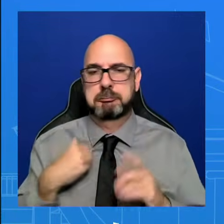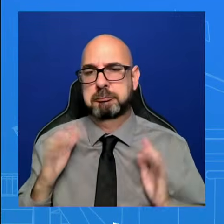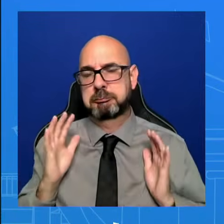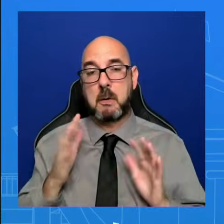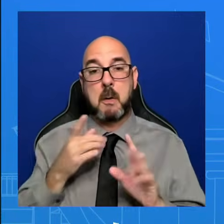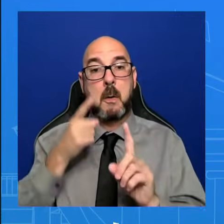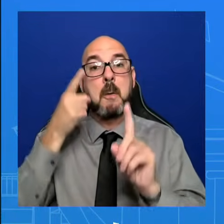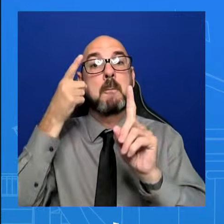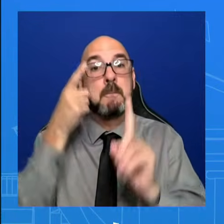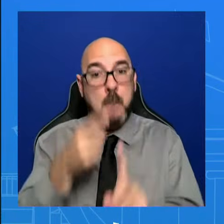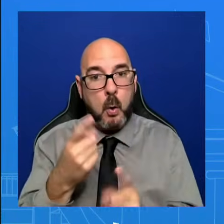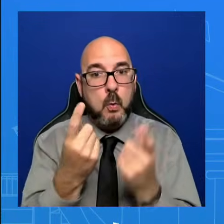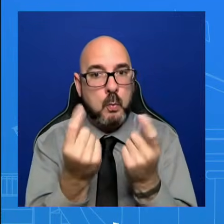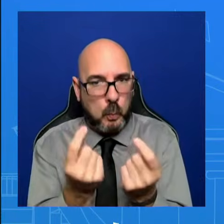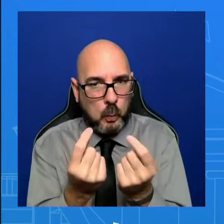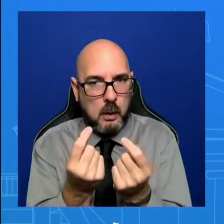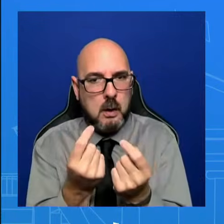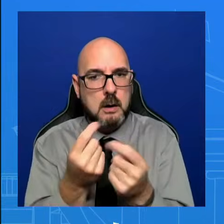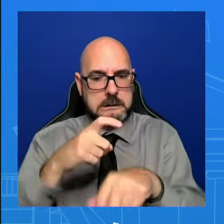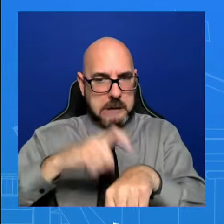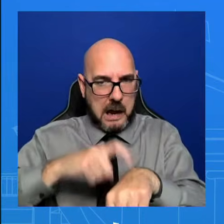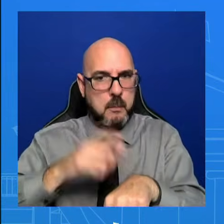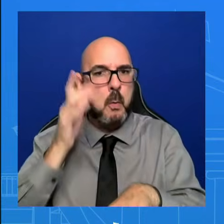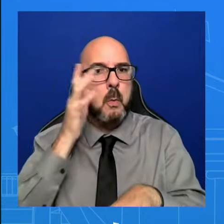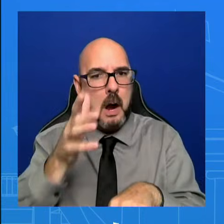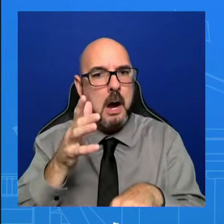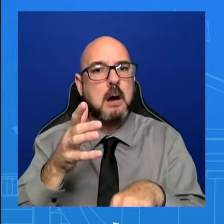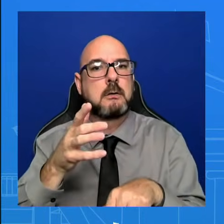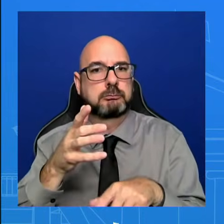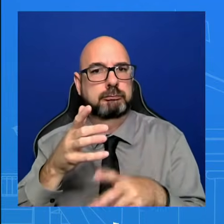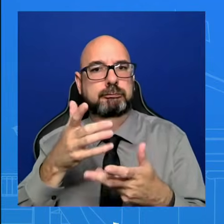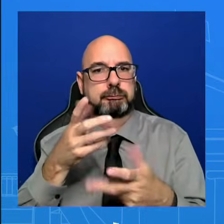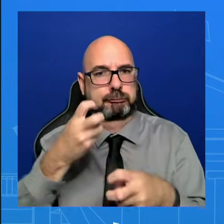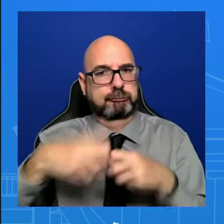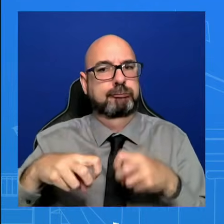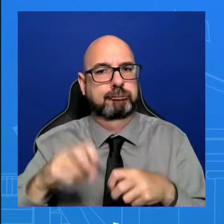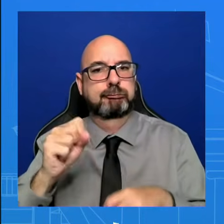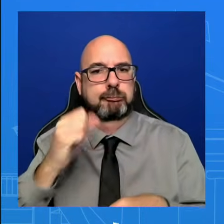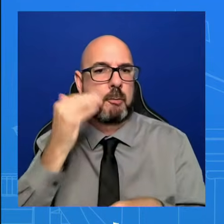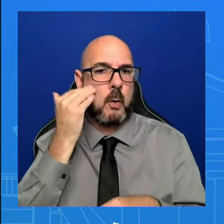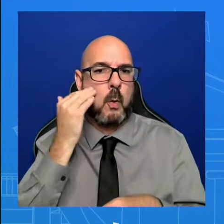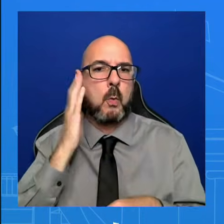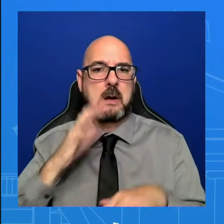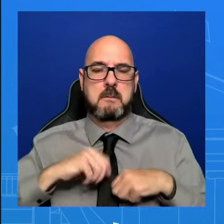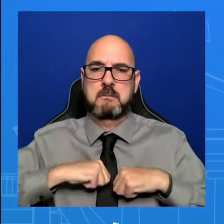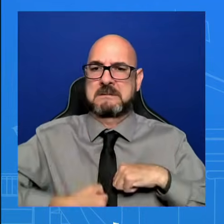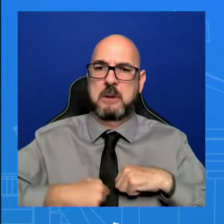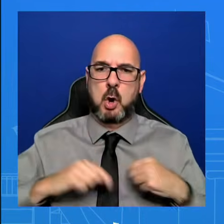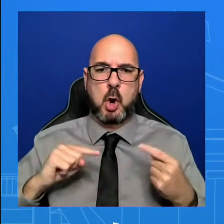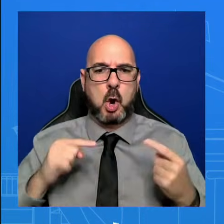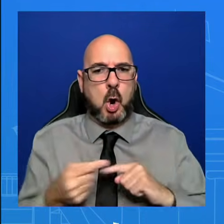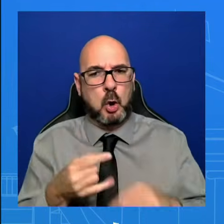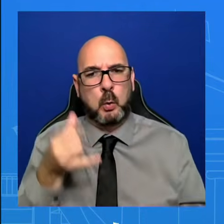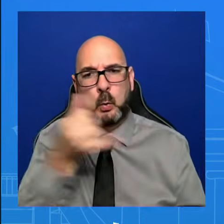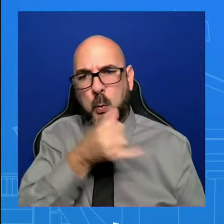We understand how -- how painful it is in this moment and how, because of that -- because of those --